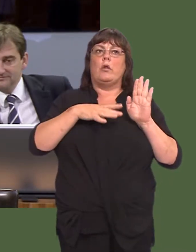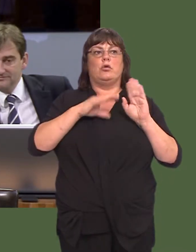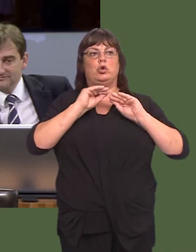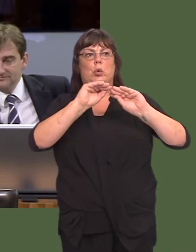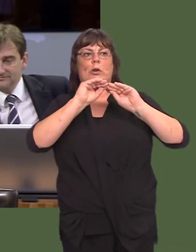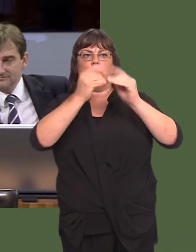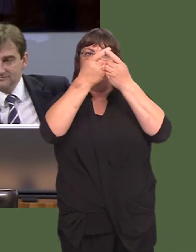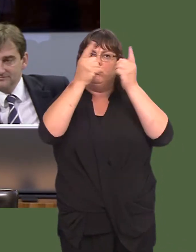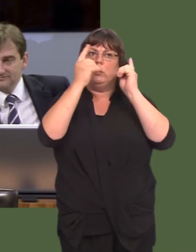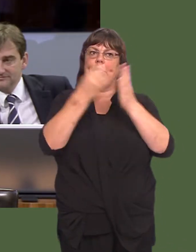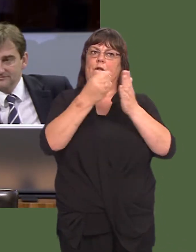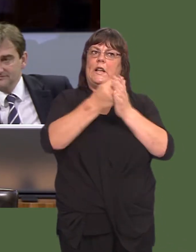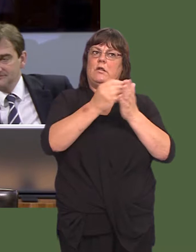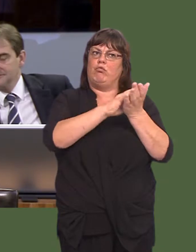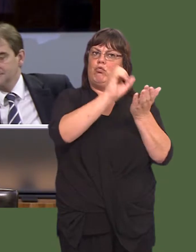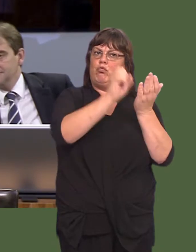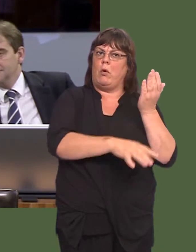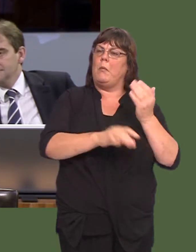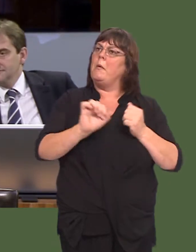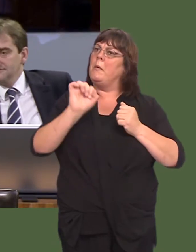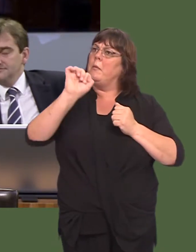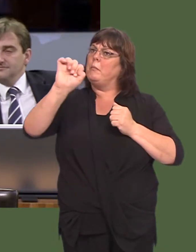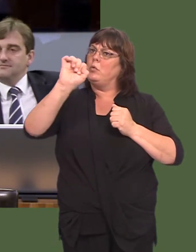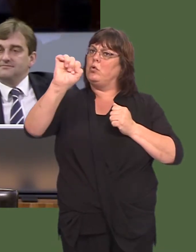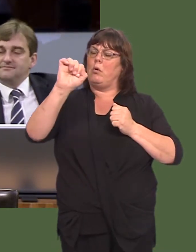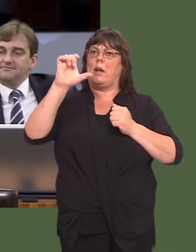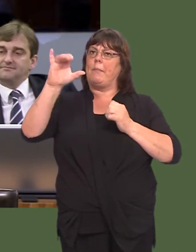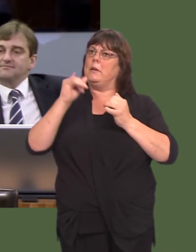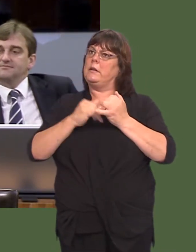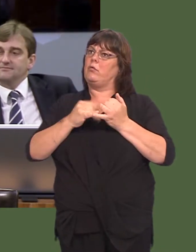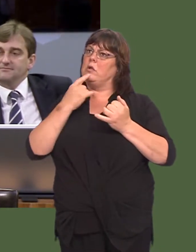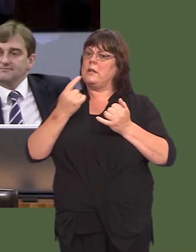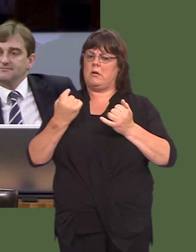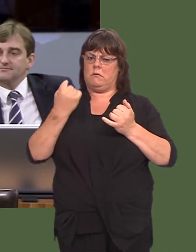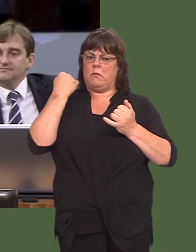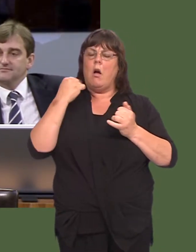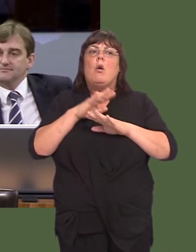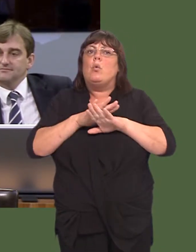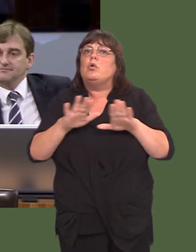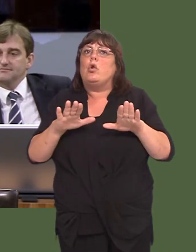tuition fees, but yet your education Cabinet Secretary said last week that, actually, itís